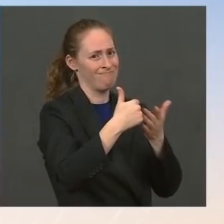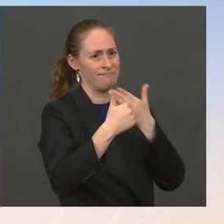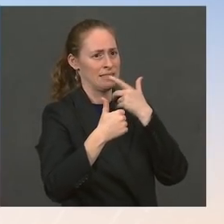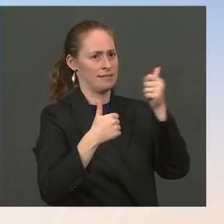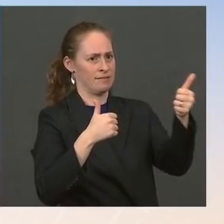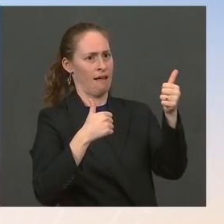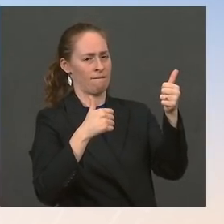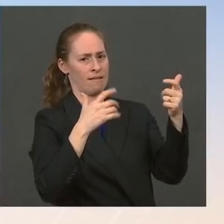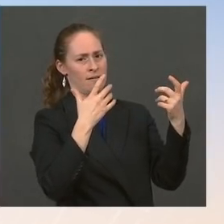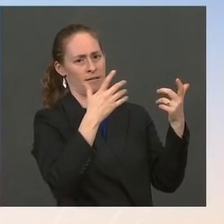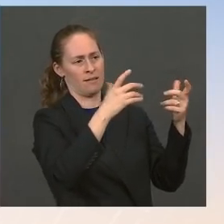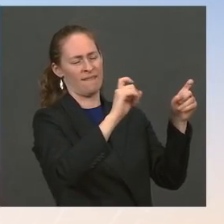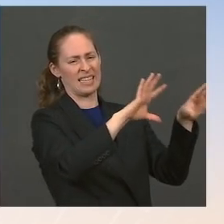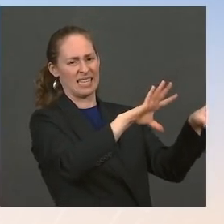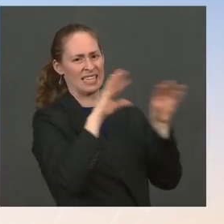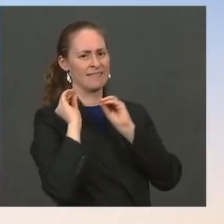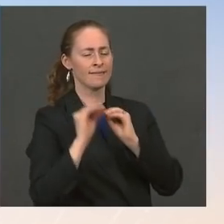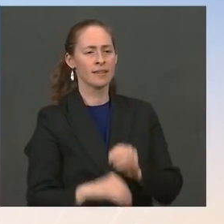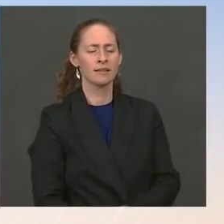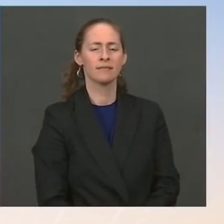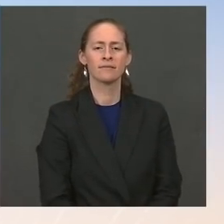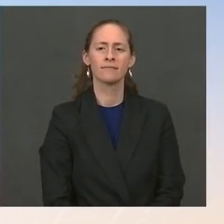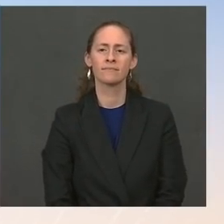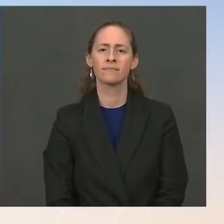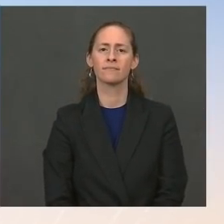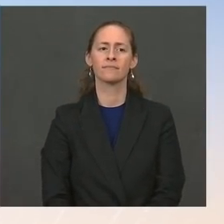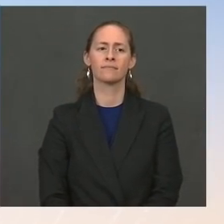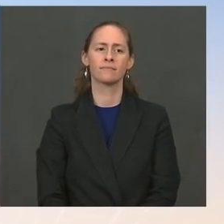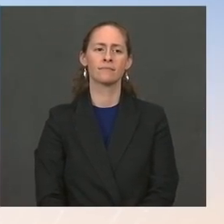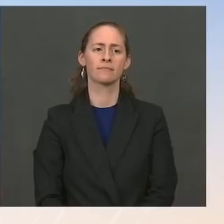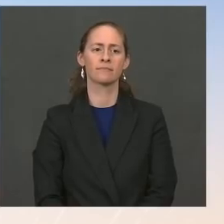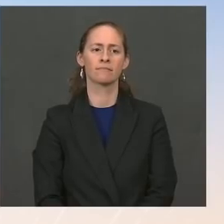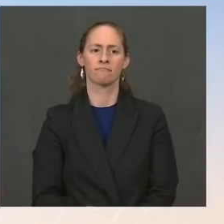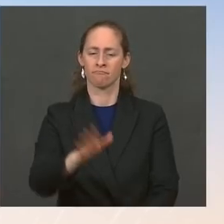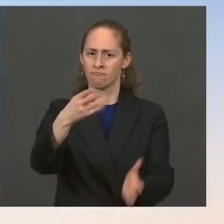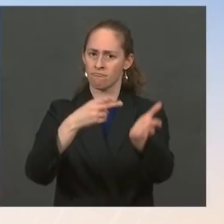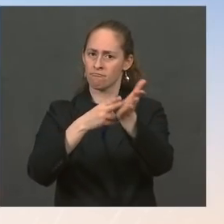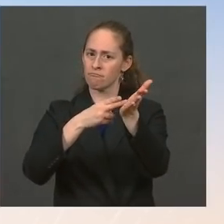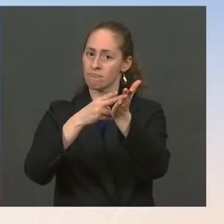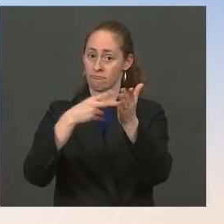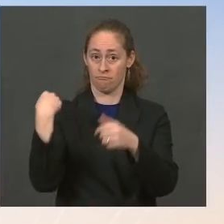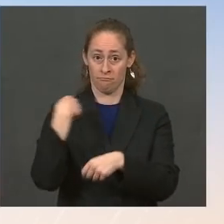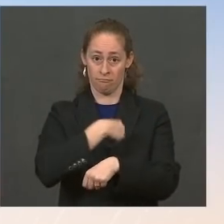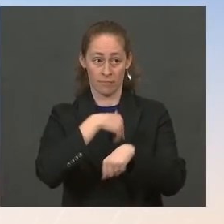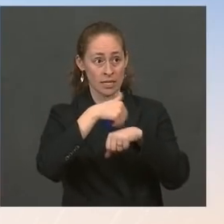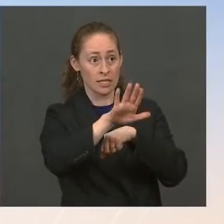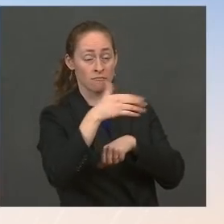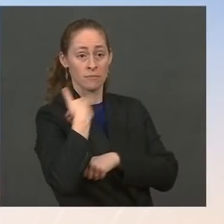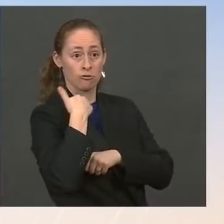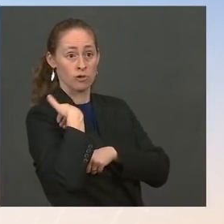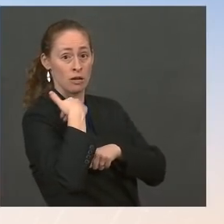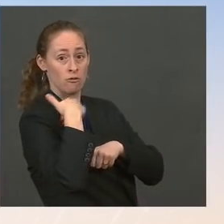to fly the U.S. military into Ethiopia to facilitate evacuation. So, the State Department is using every measure